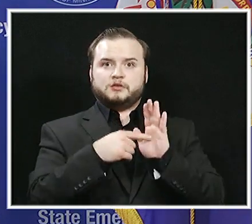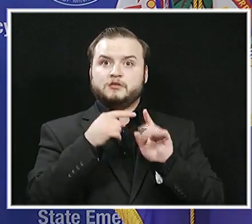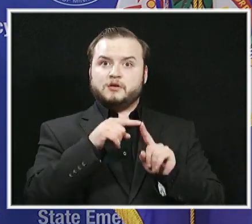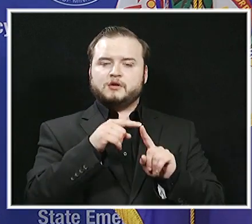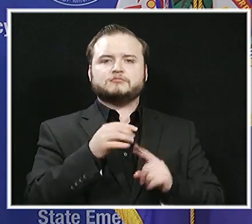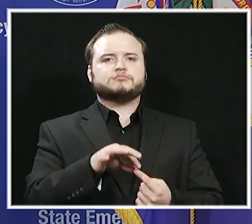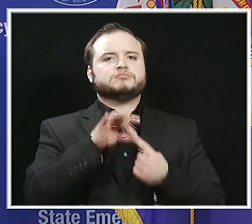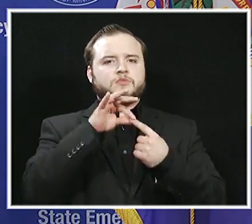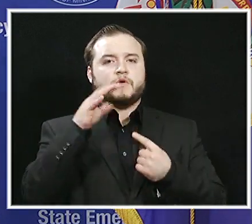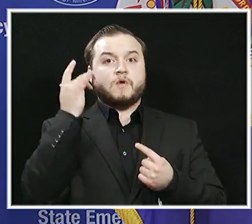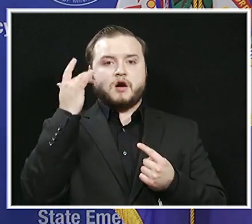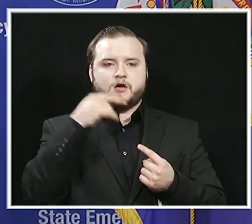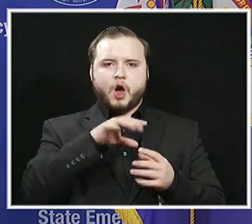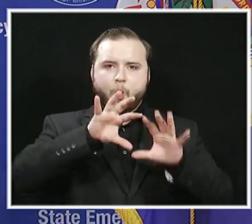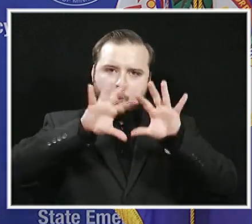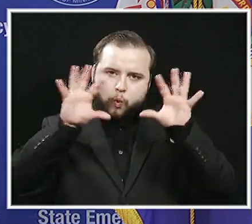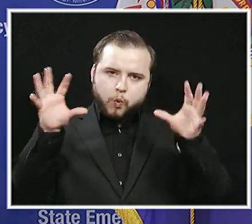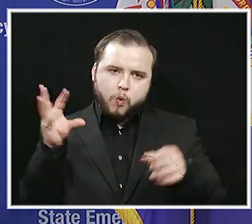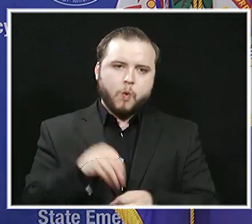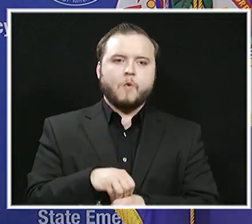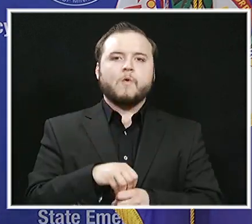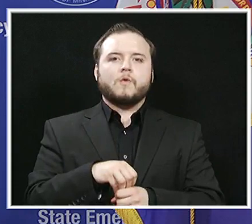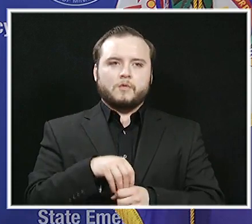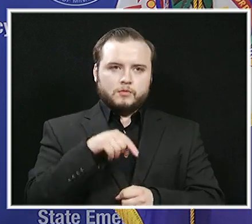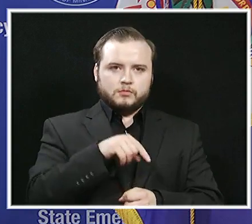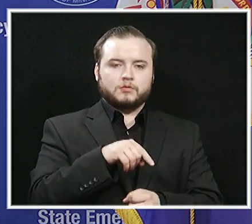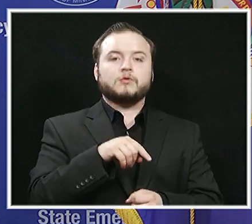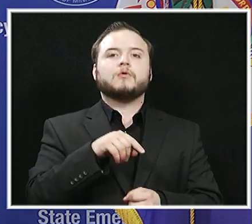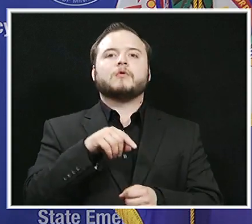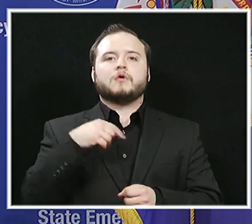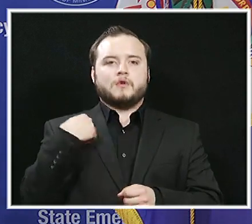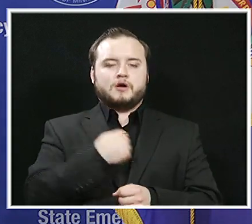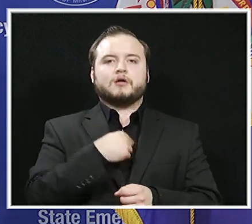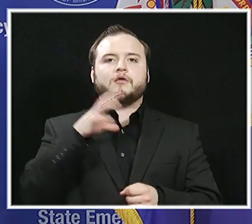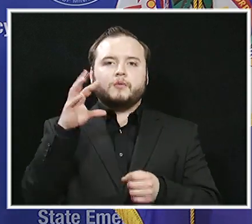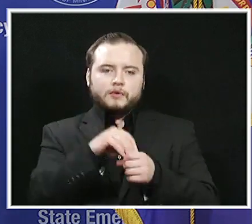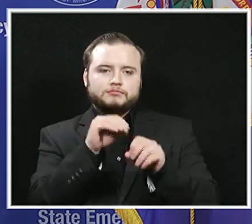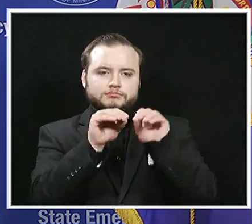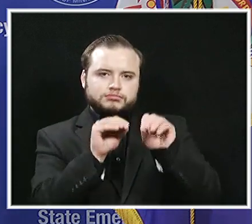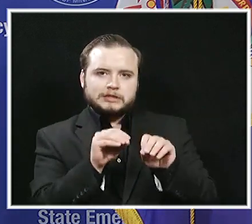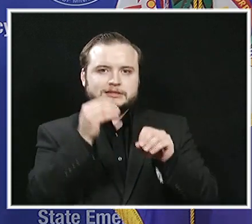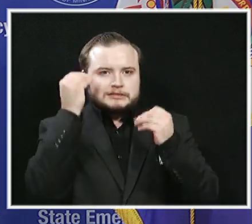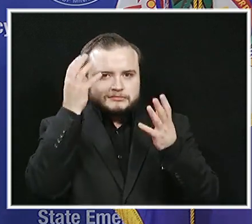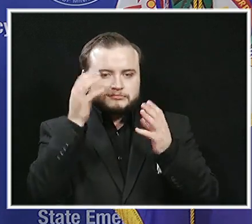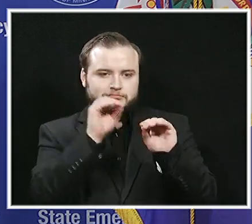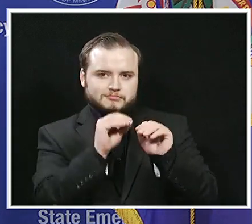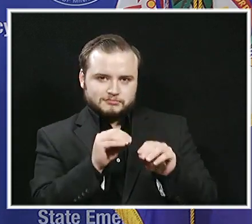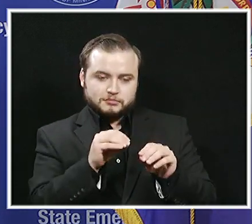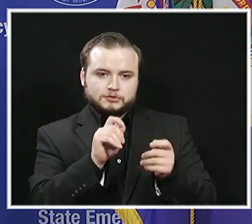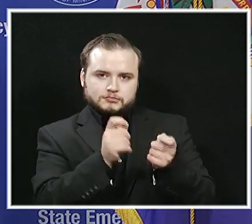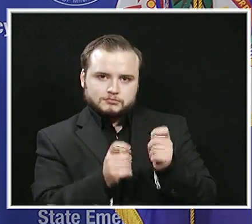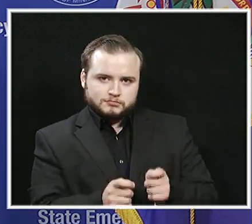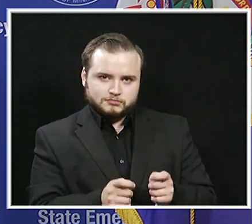point. The Minnesota one is unique because I think it takes a holistic picture over the whole length of the pandemic. They are adding in data and I